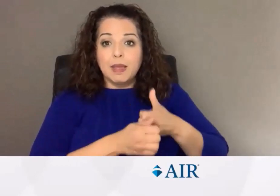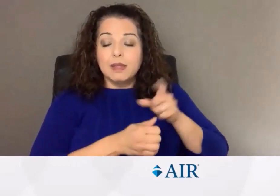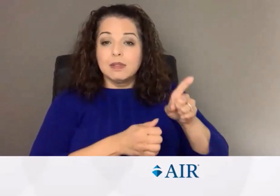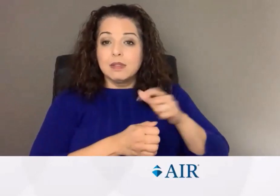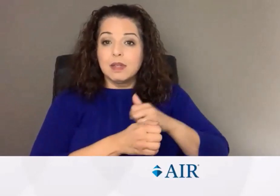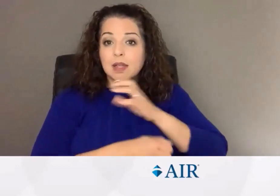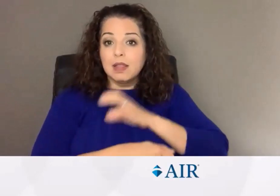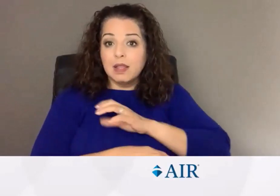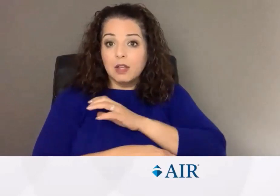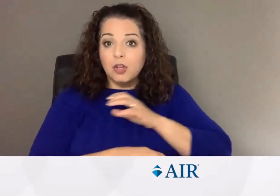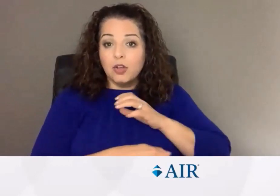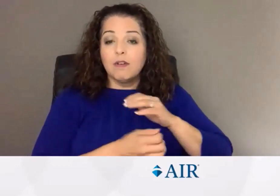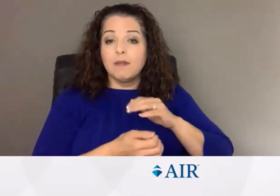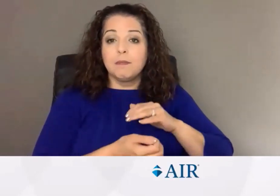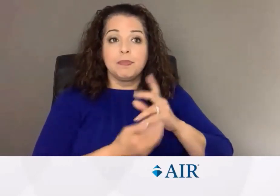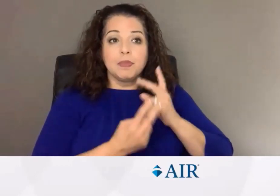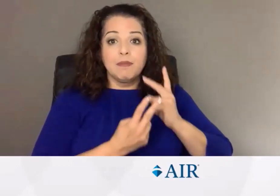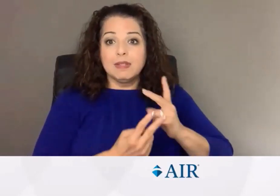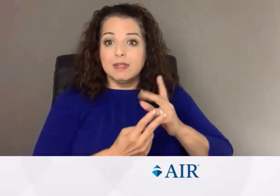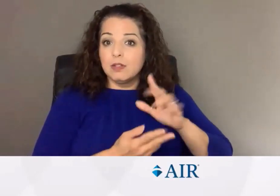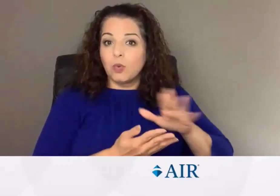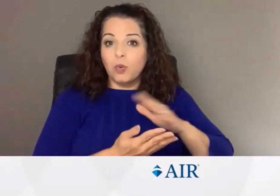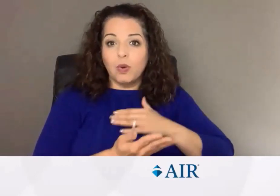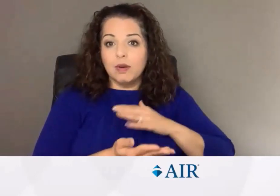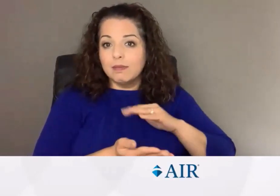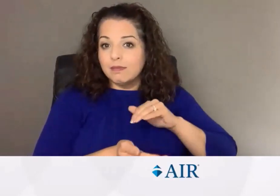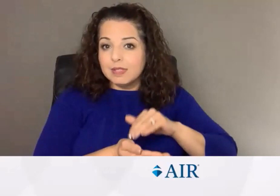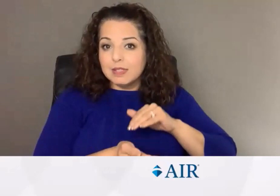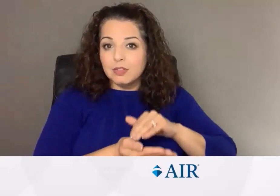this will not really help knowledge broker to do their role.